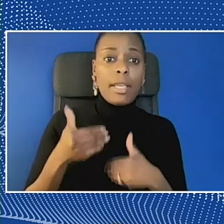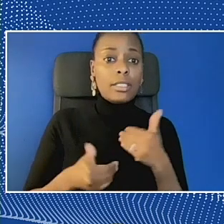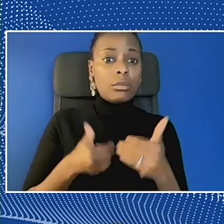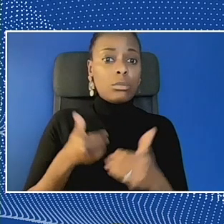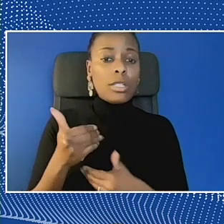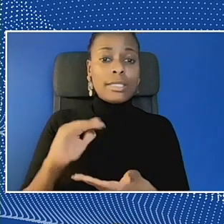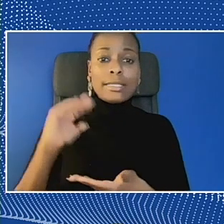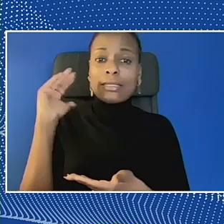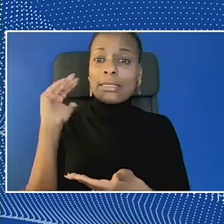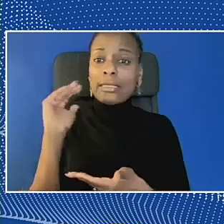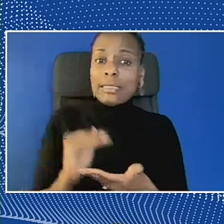it can. Thank you.